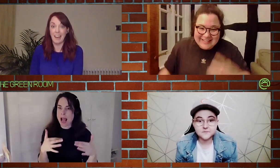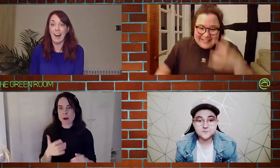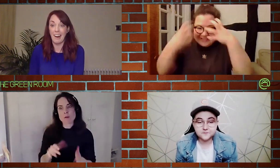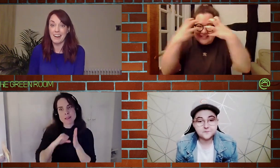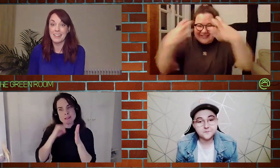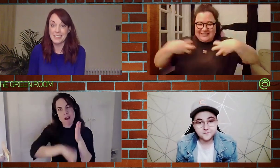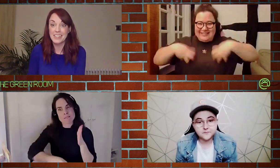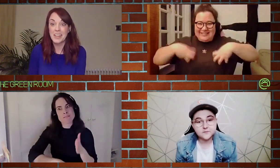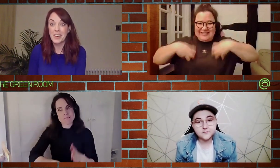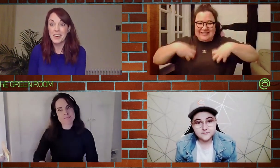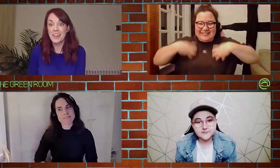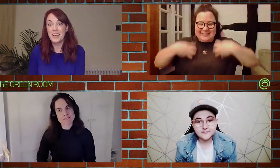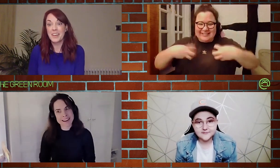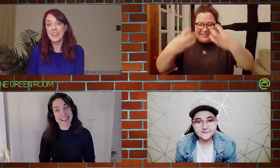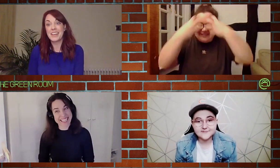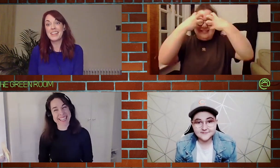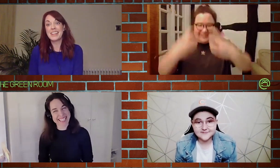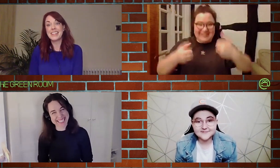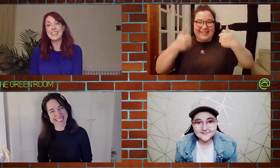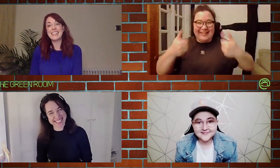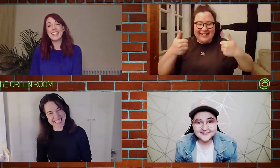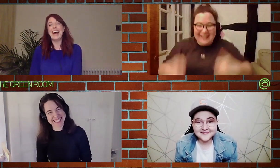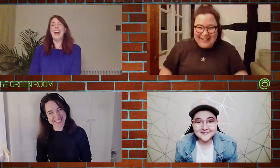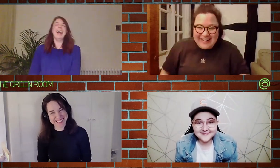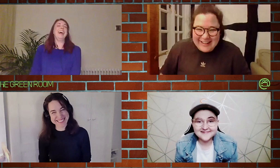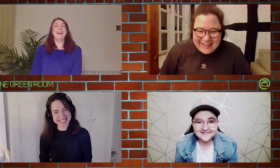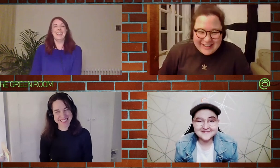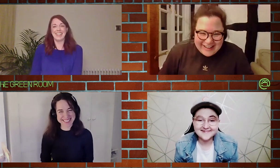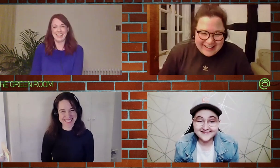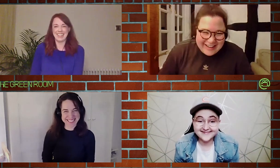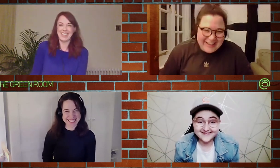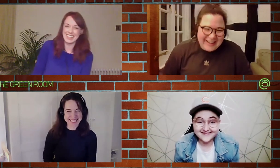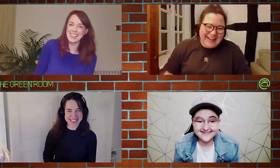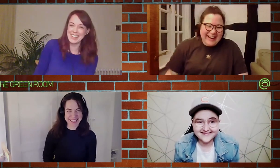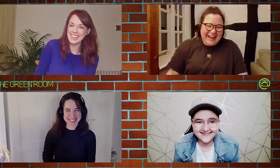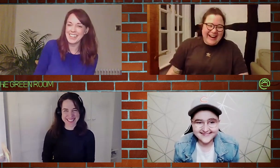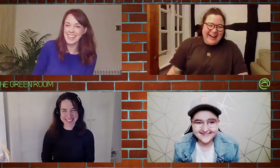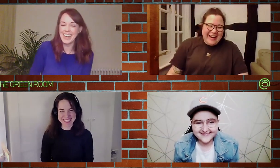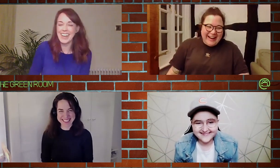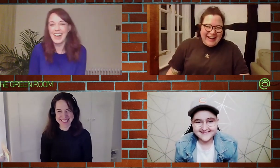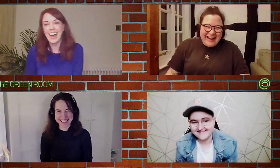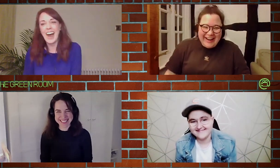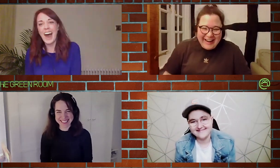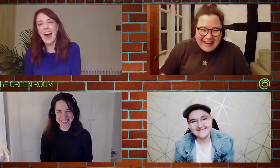Oh you want to get those eyeballs out and polish them and then pop them back in so you can see again.